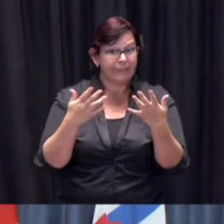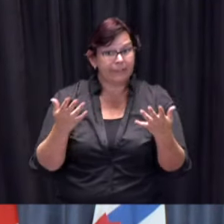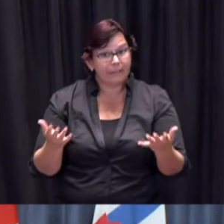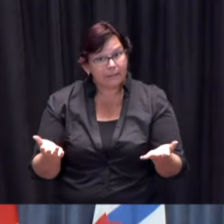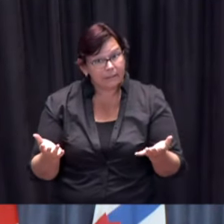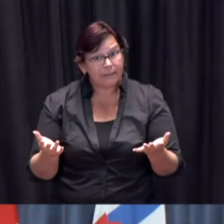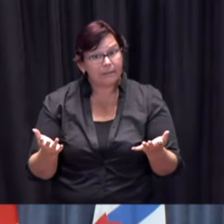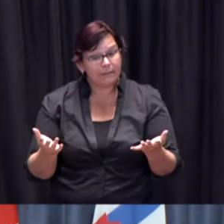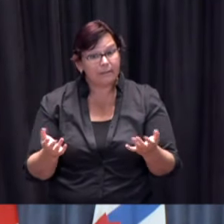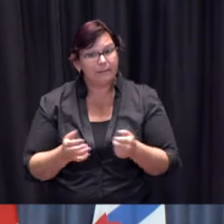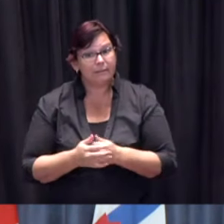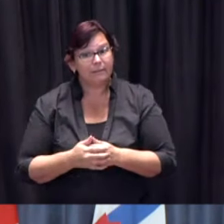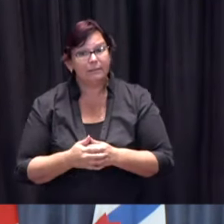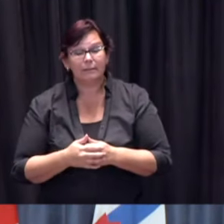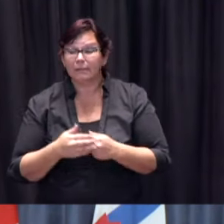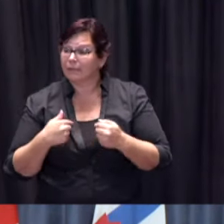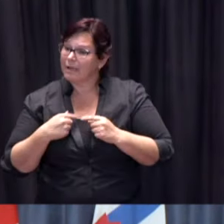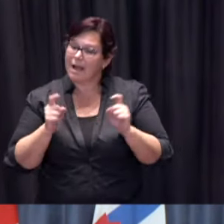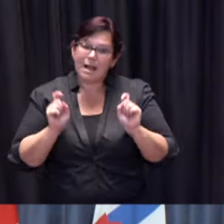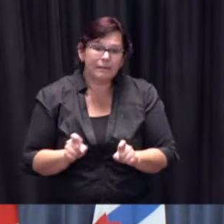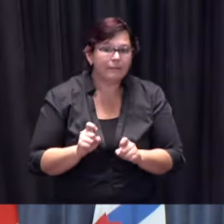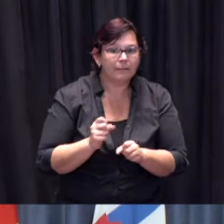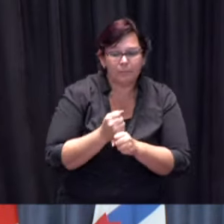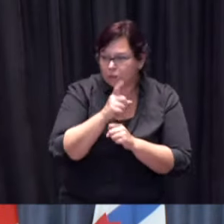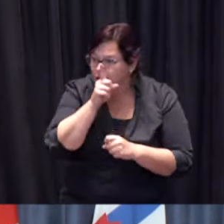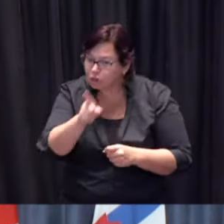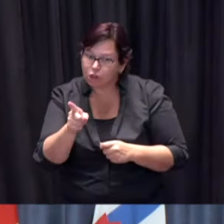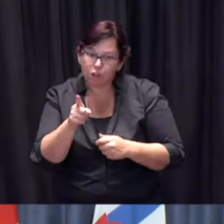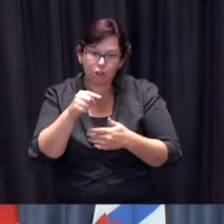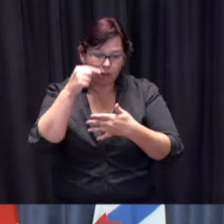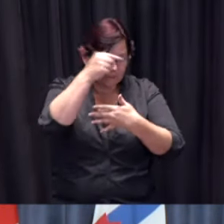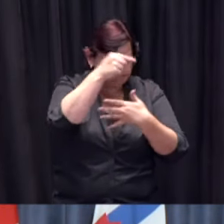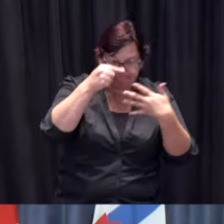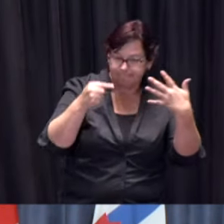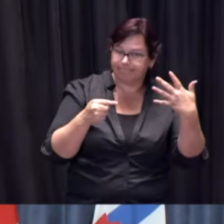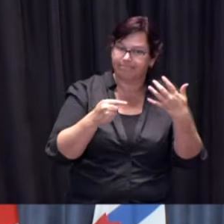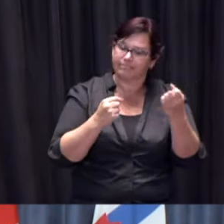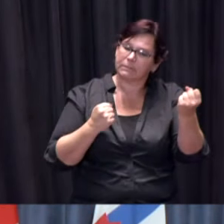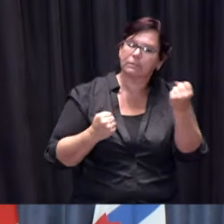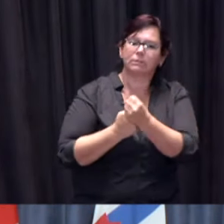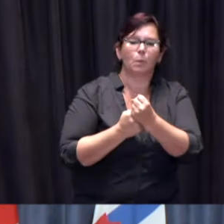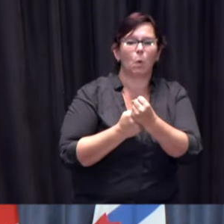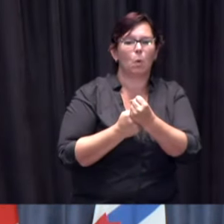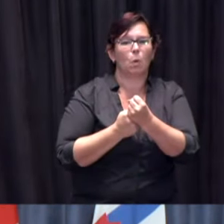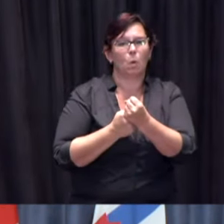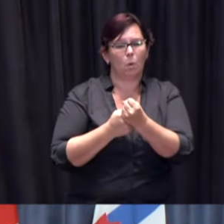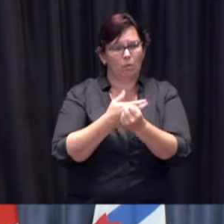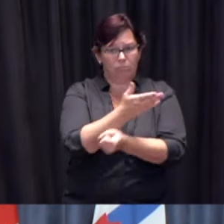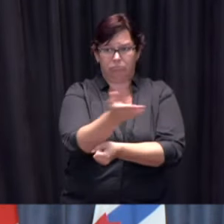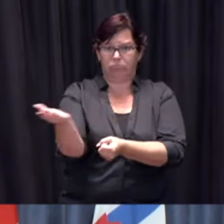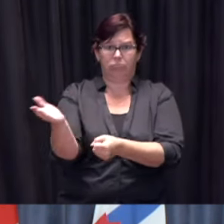so we need to ensure that we support the measures that are being put in place to help businesses so businesses can actually help their customers their